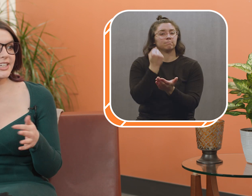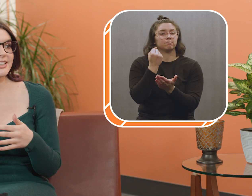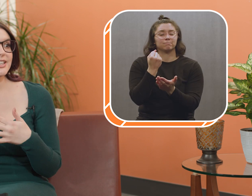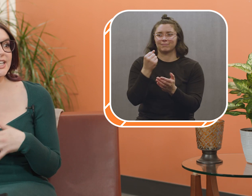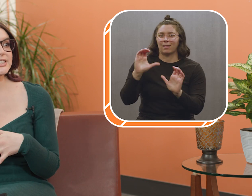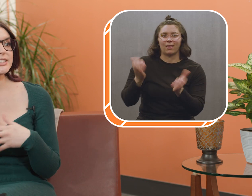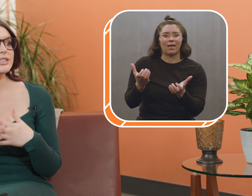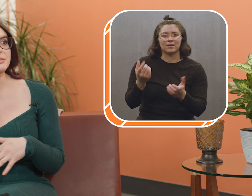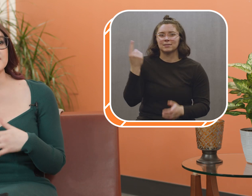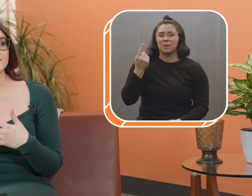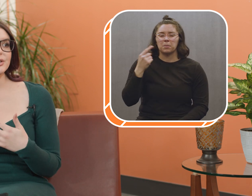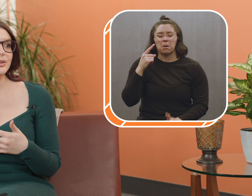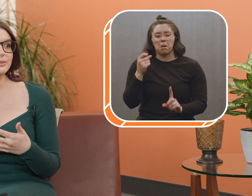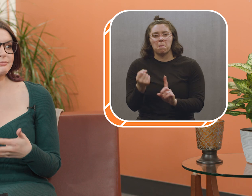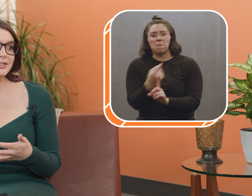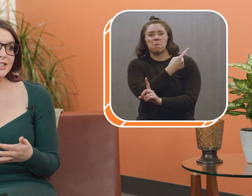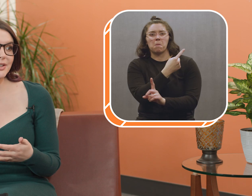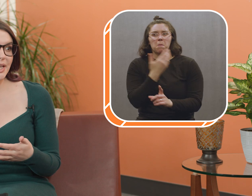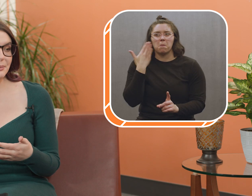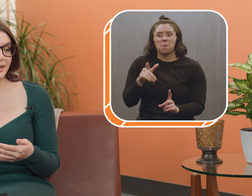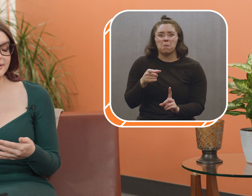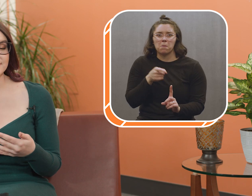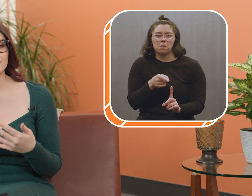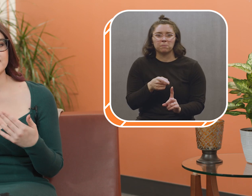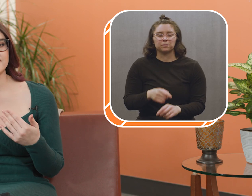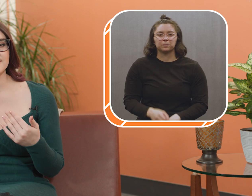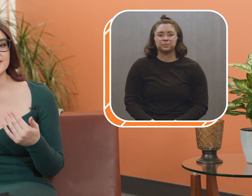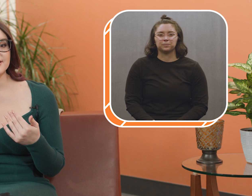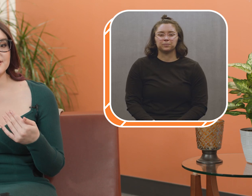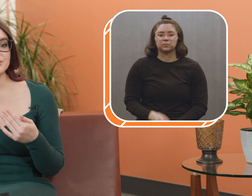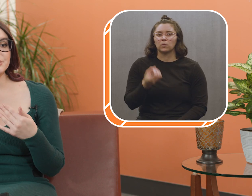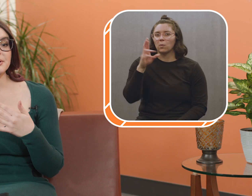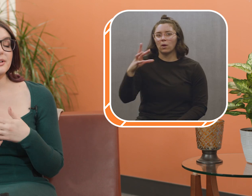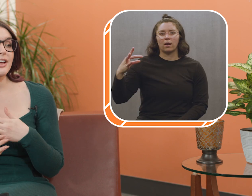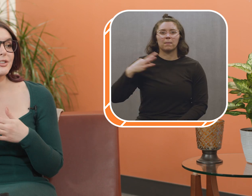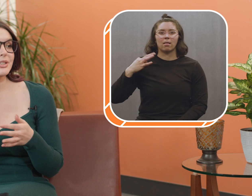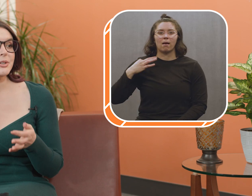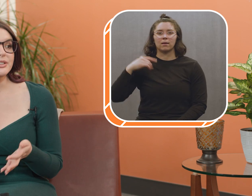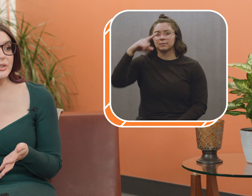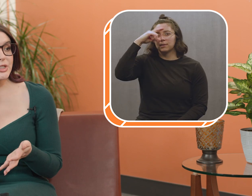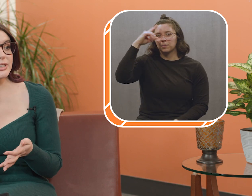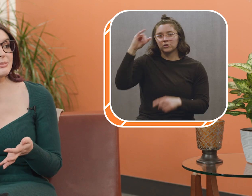to take a class in something that you don't really know that well, or to apply for summer internships.